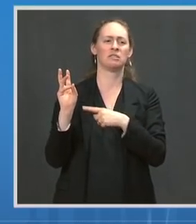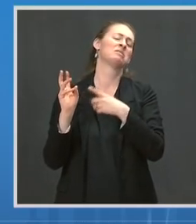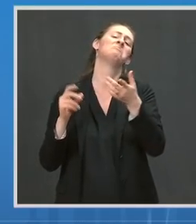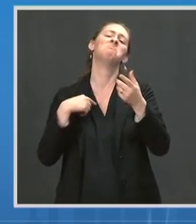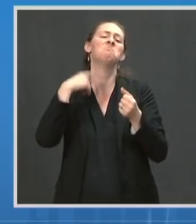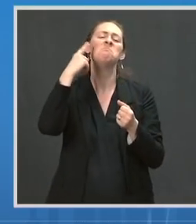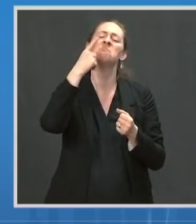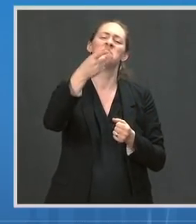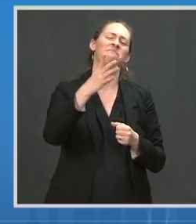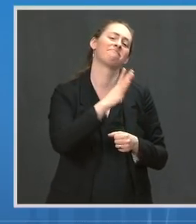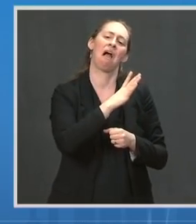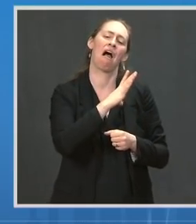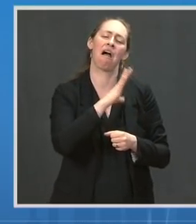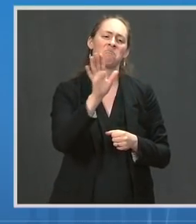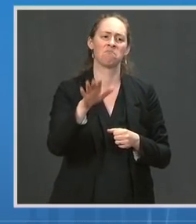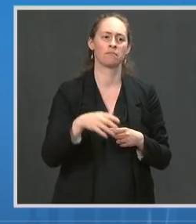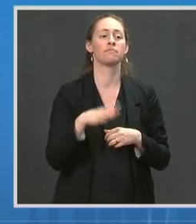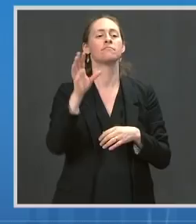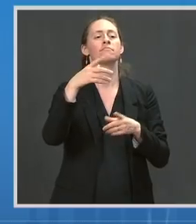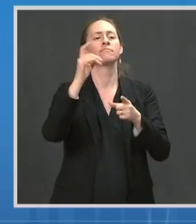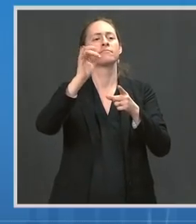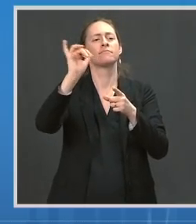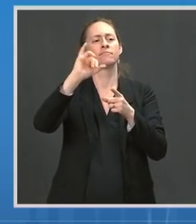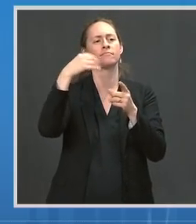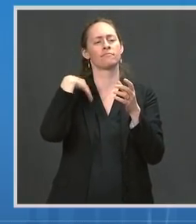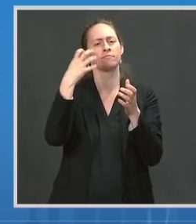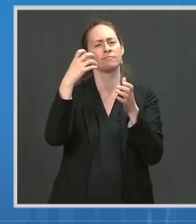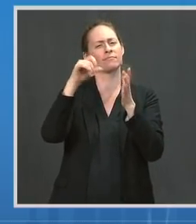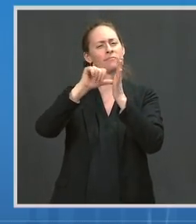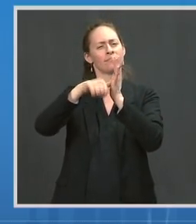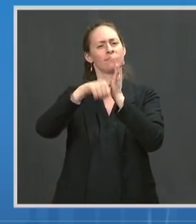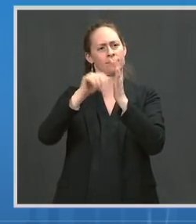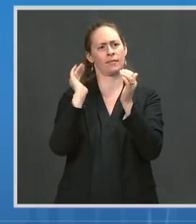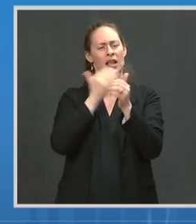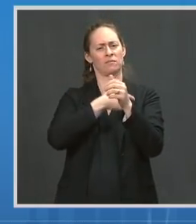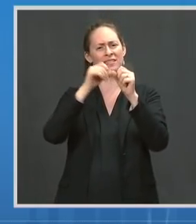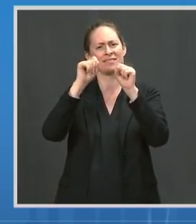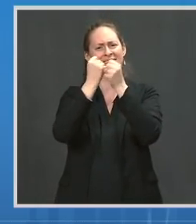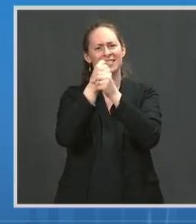And third, just remember, this is your safety system working for you -- what you are seeing right now.